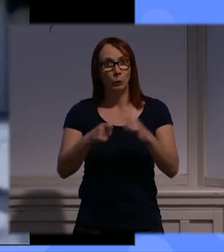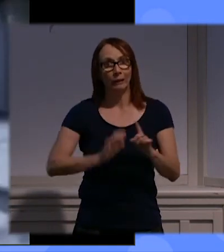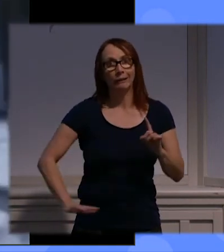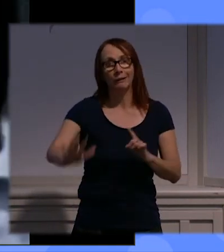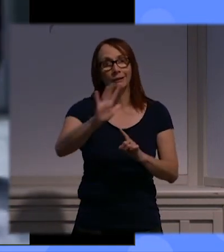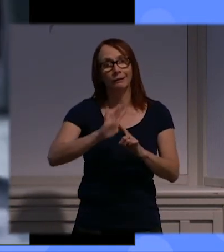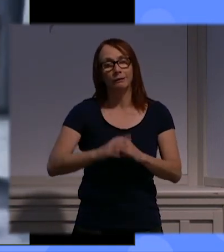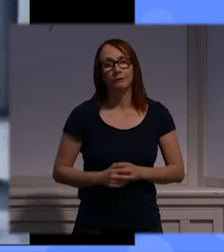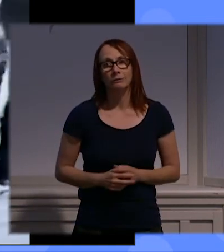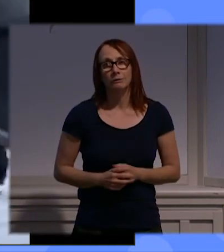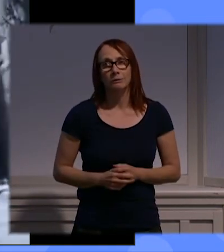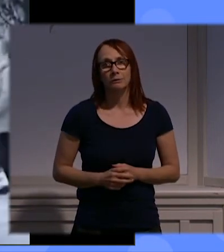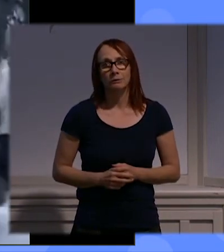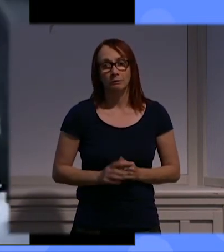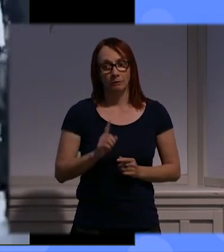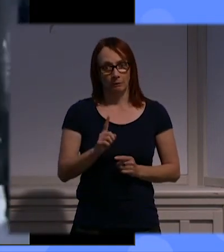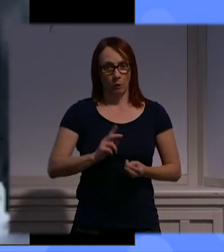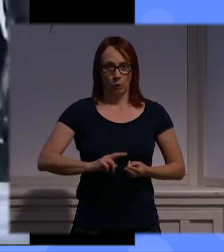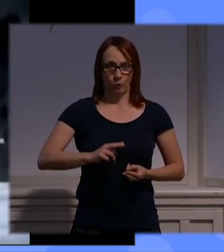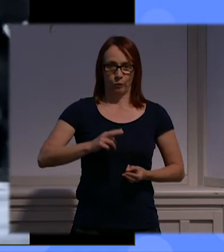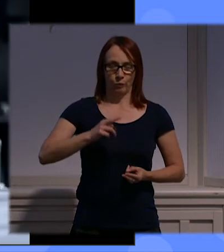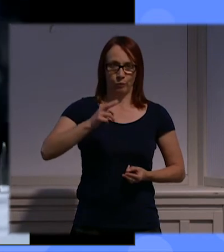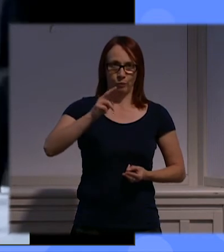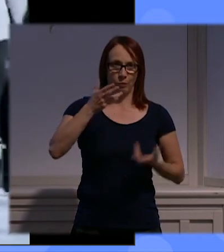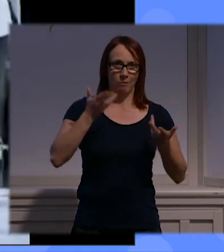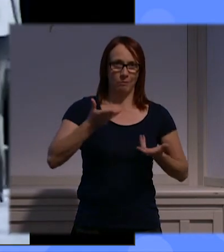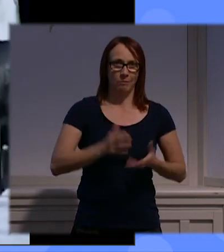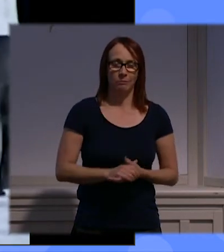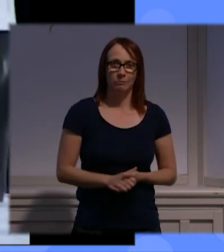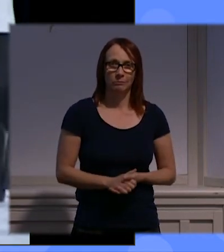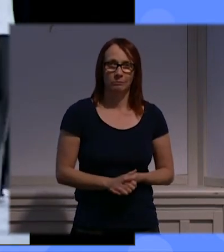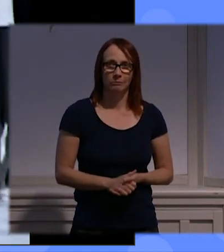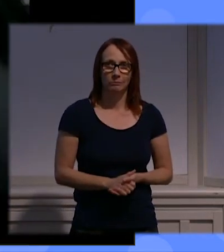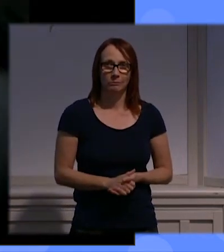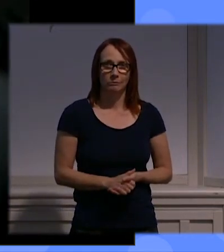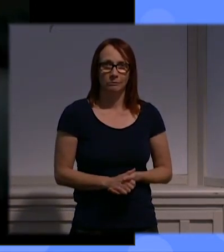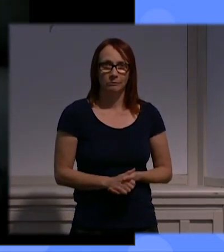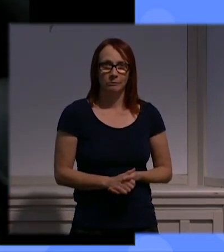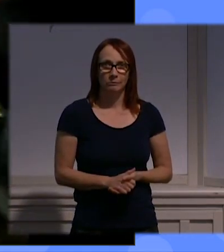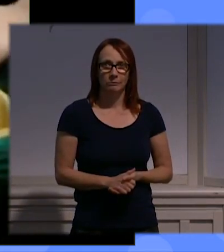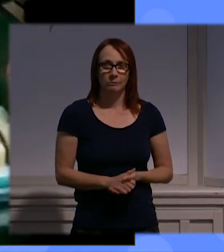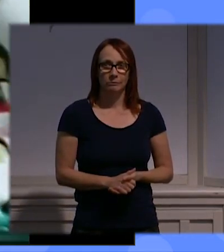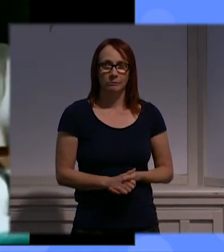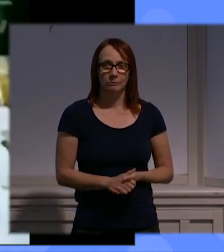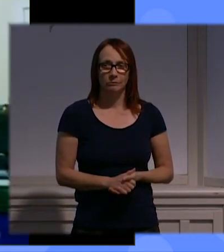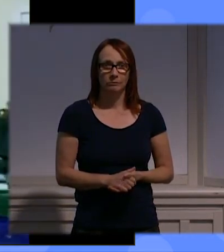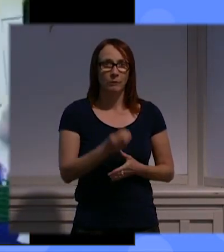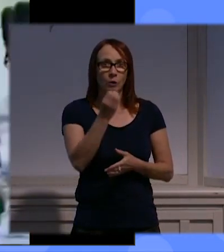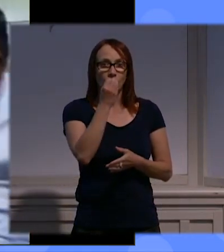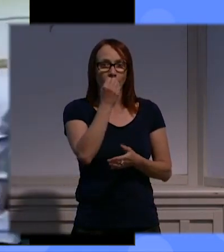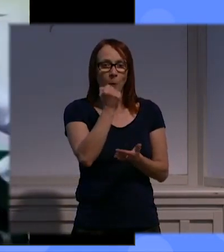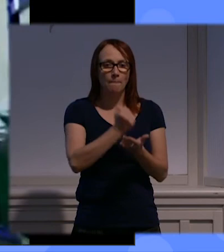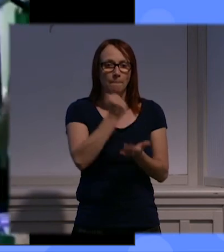and the numbers are growing the food bank goes to the front line of food